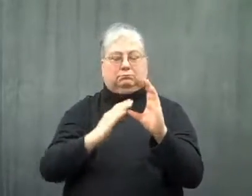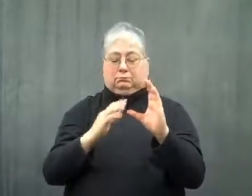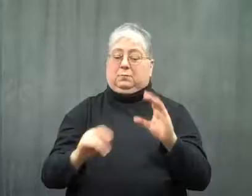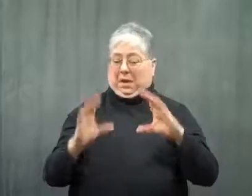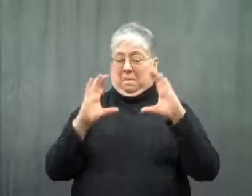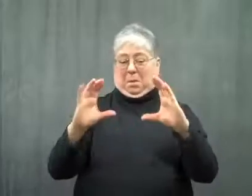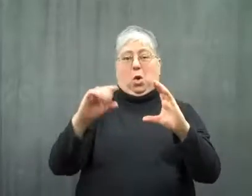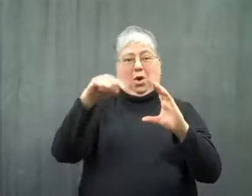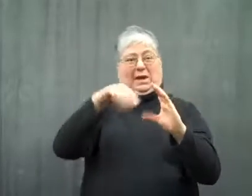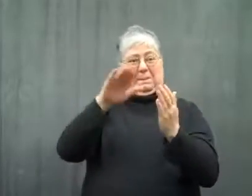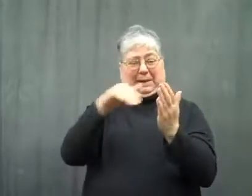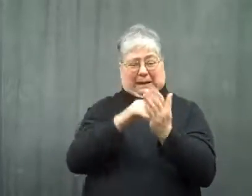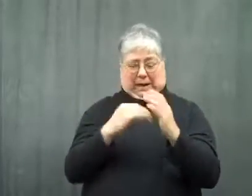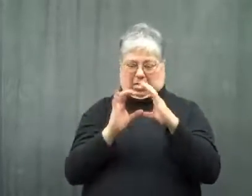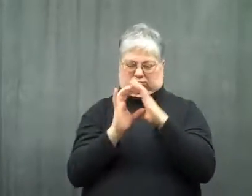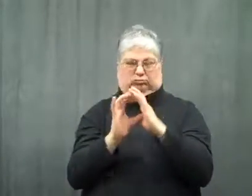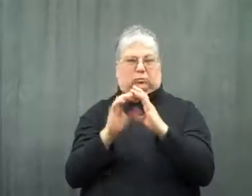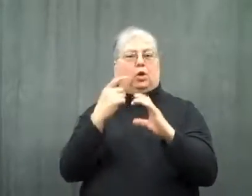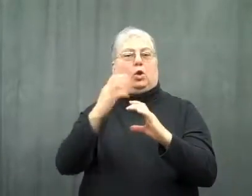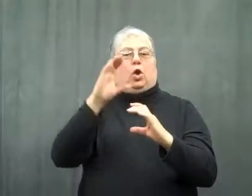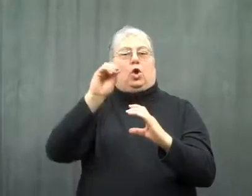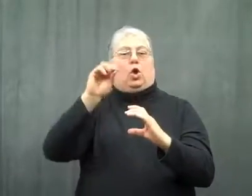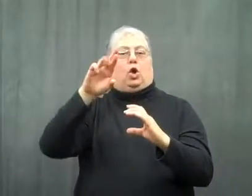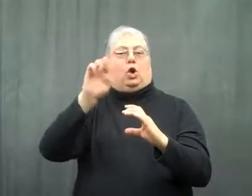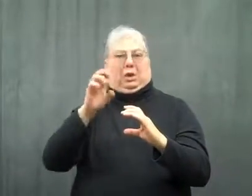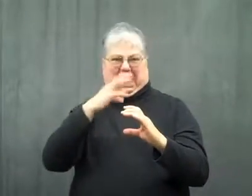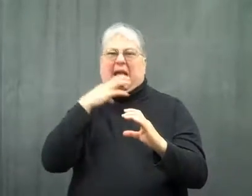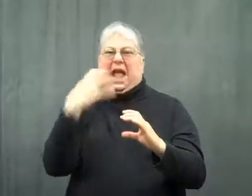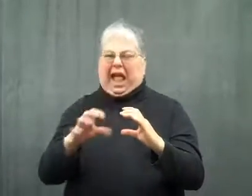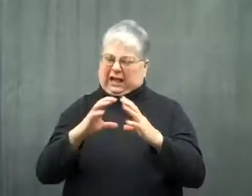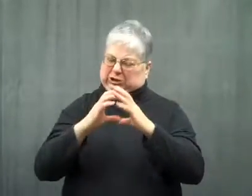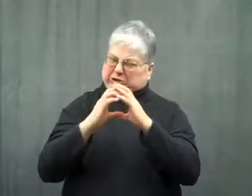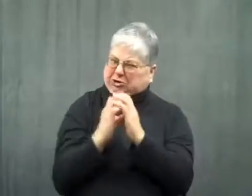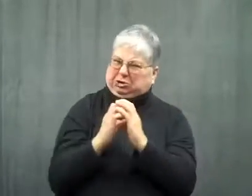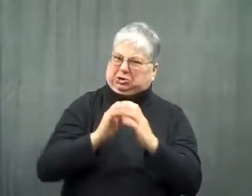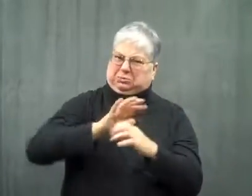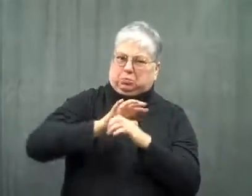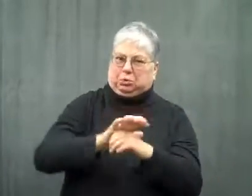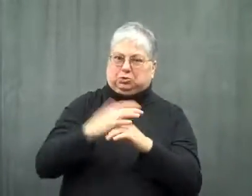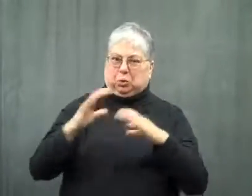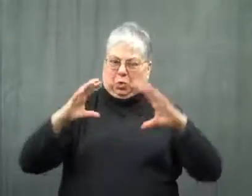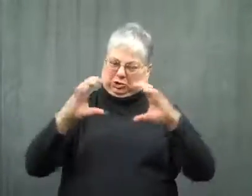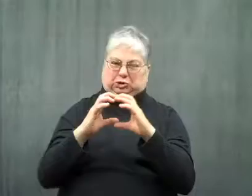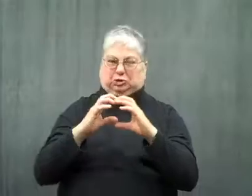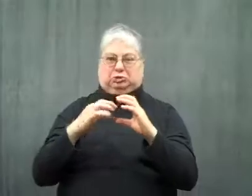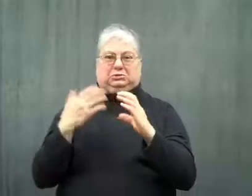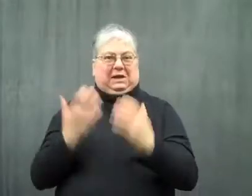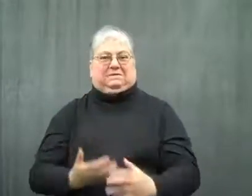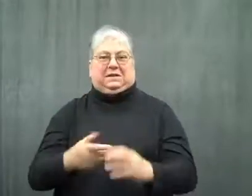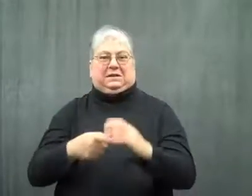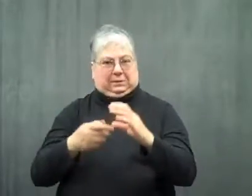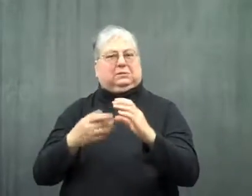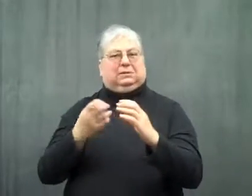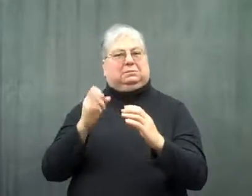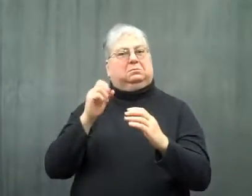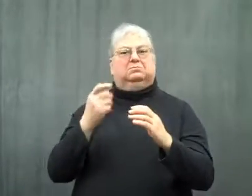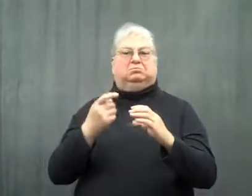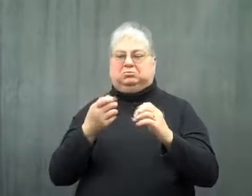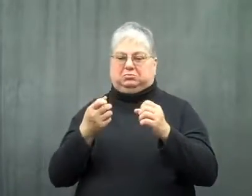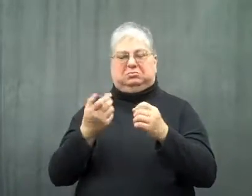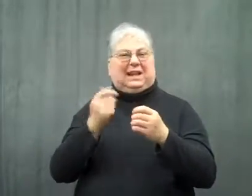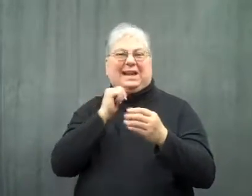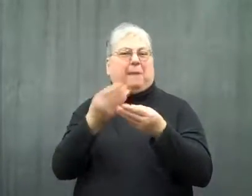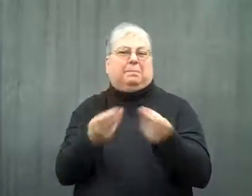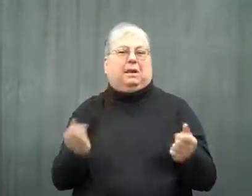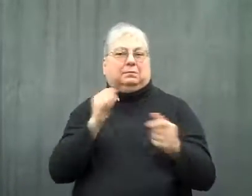There's a solid core at the center of the earth, which is under pressure and hot.